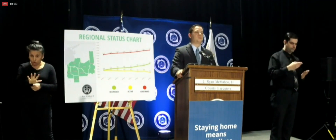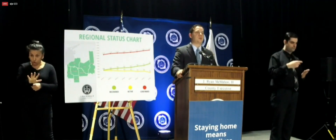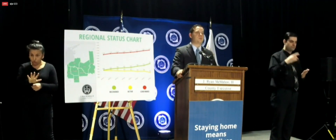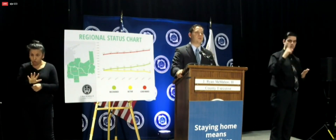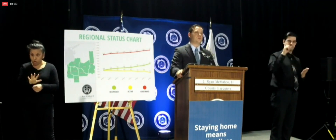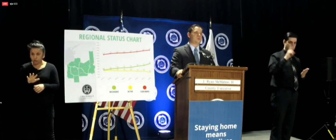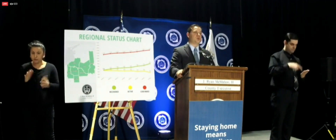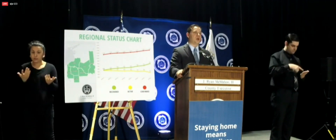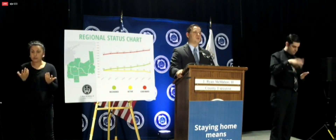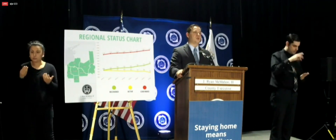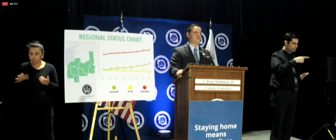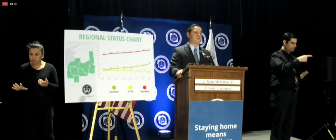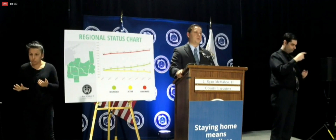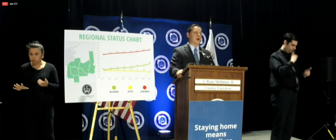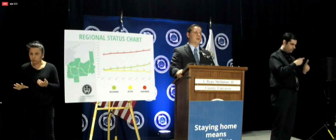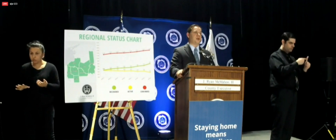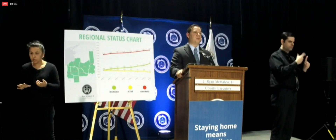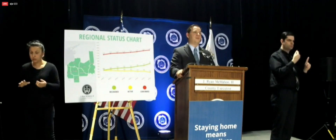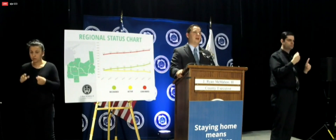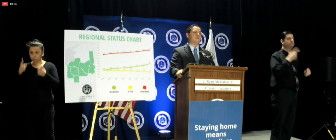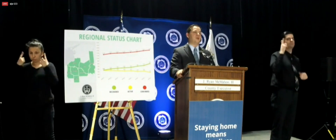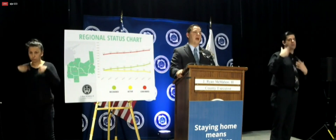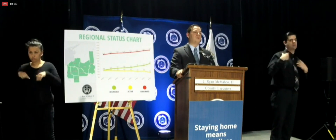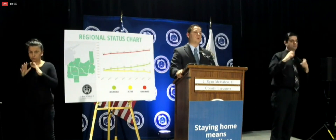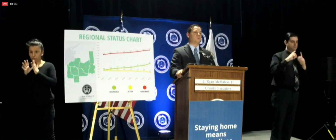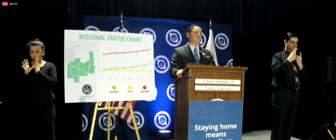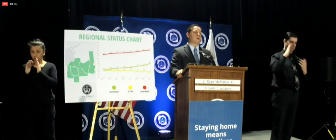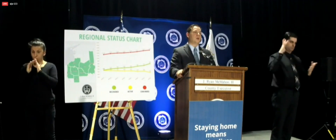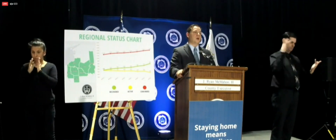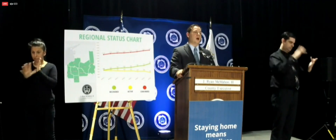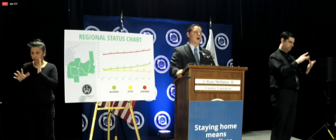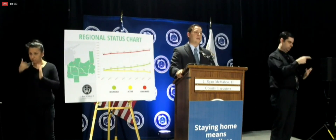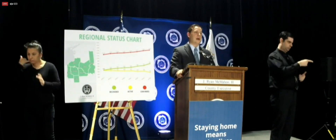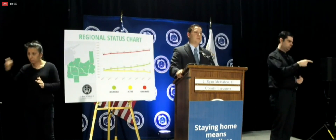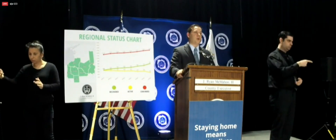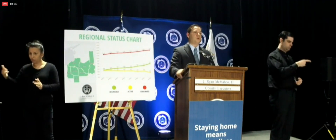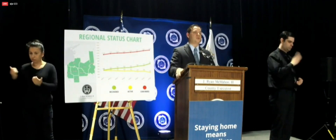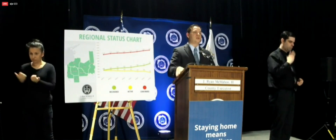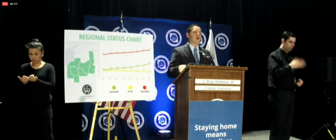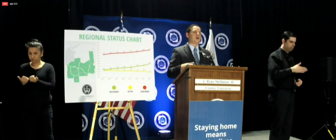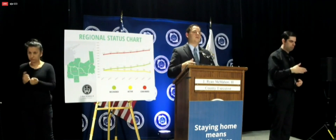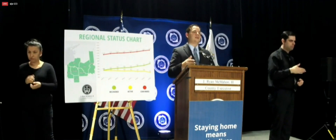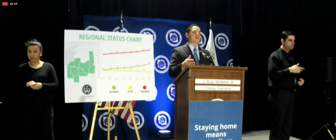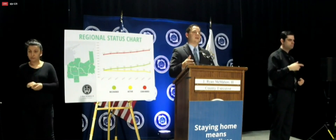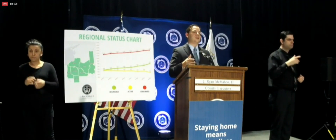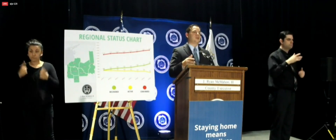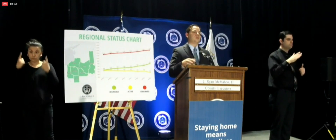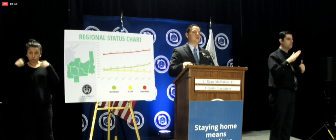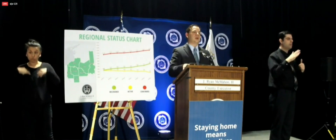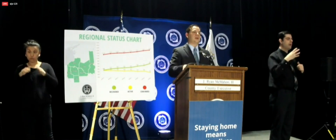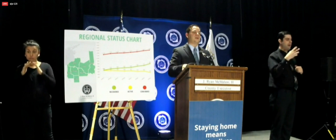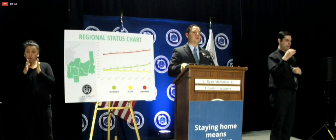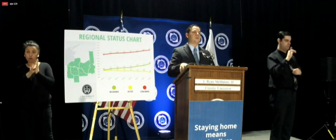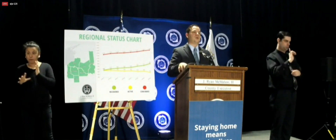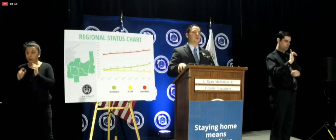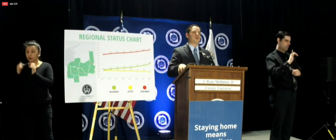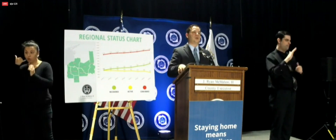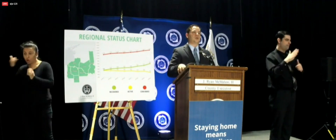HEALTH DEPARTMENT IS GOING TO CONTACT YOU. THEY ARE GOING CHECK IN ON YOUR HEALTH AND SYMPTOMS. YOU SHOULD ALSO HEAR FROM YOUR PRIMARY CARE PROVIDER IF YOU HAVE ONE.